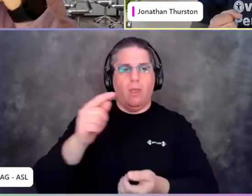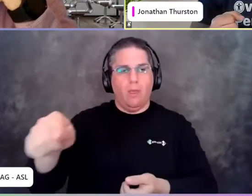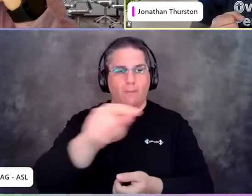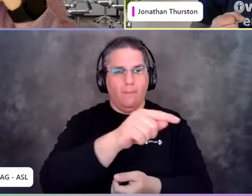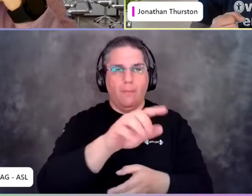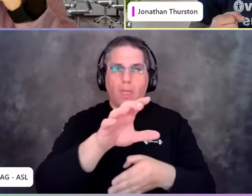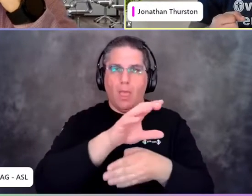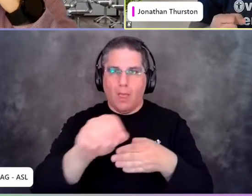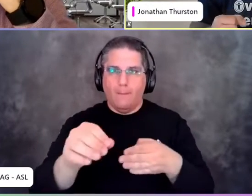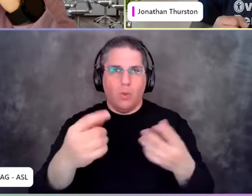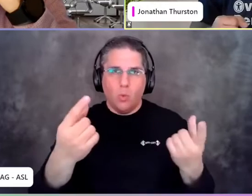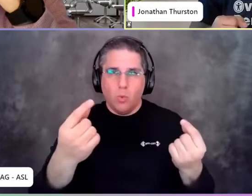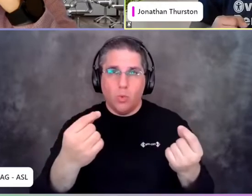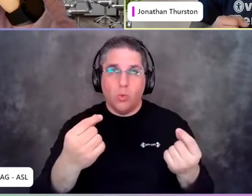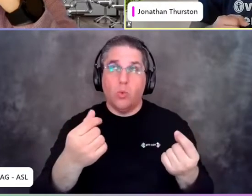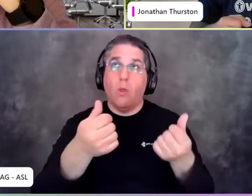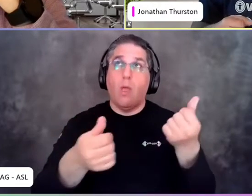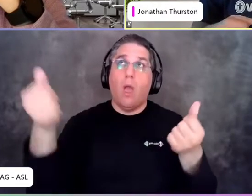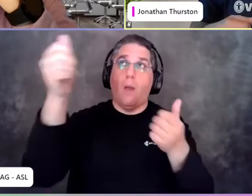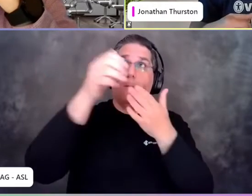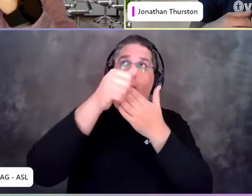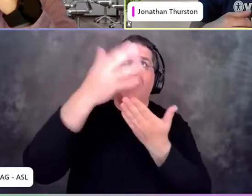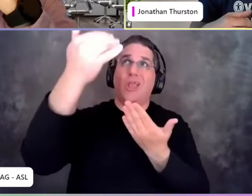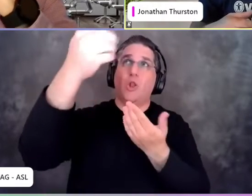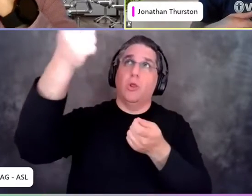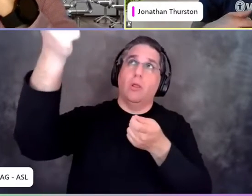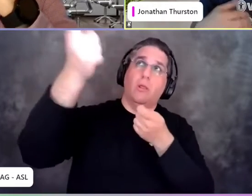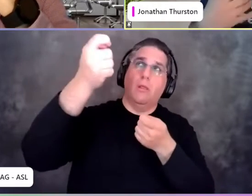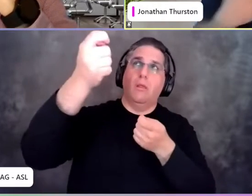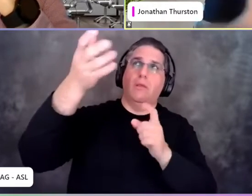I've worked on with James have been very sort of